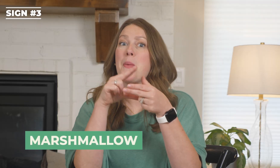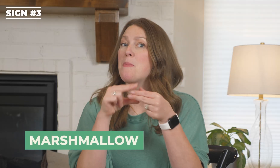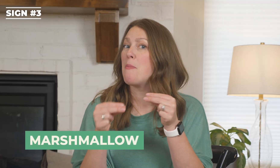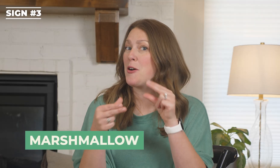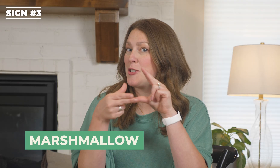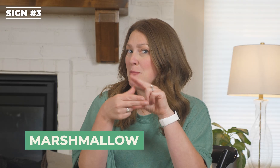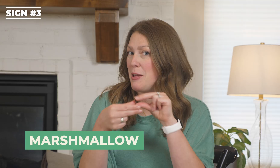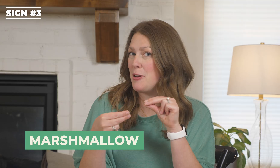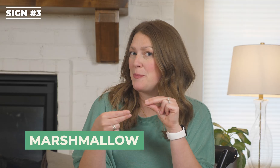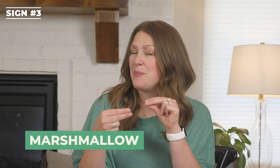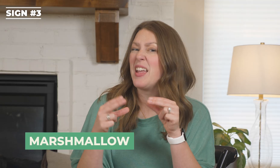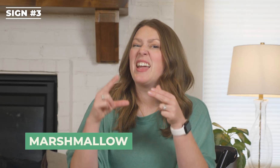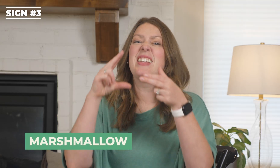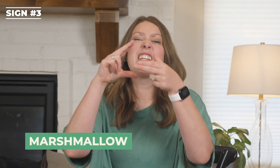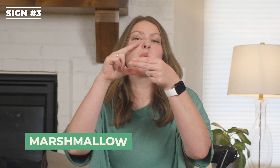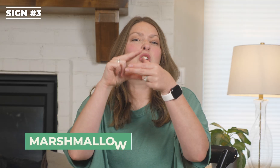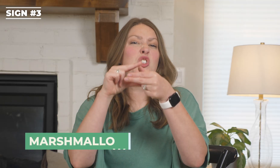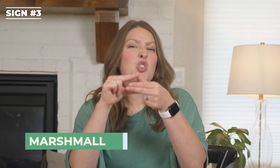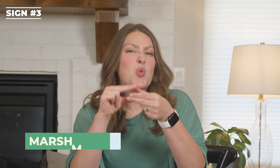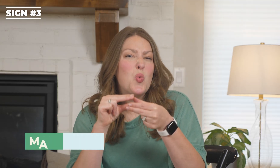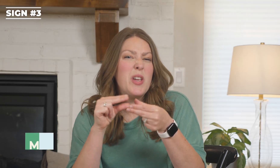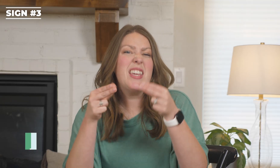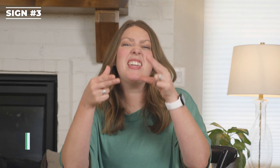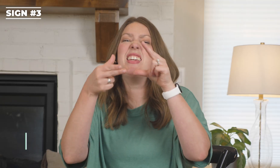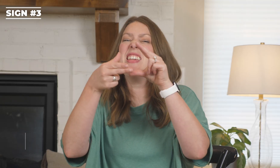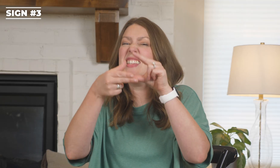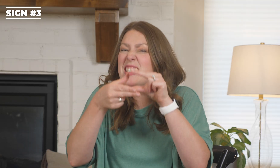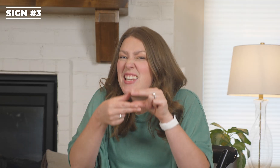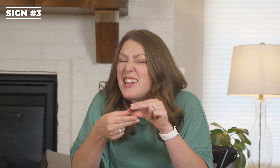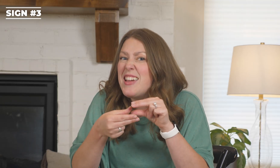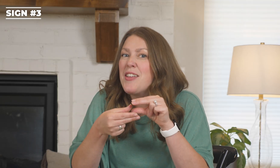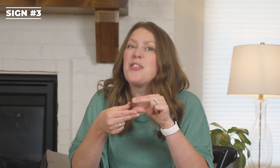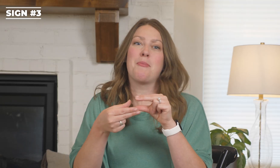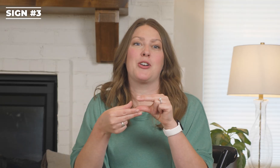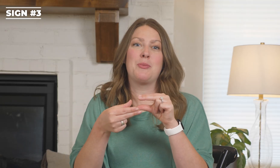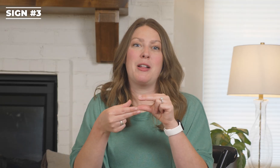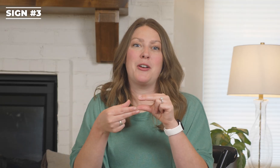Marshmallow! It's like we're squeezing the marshmallow.